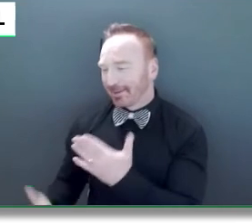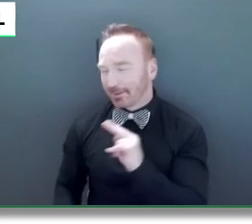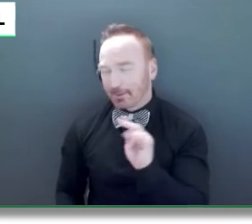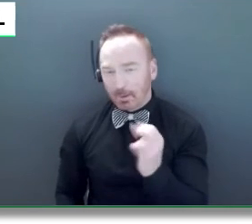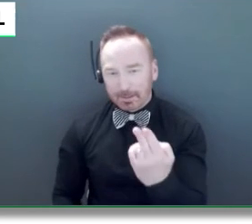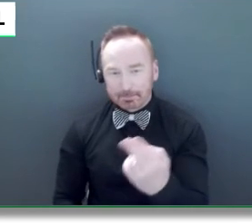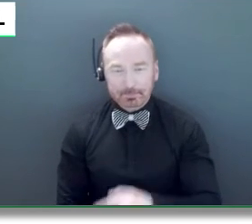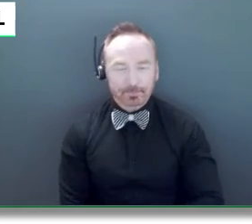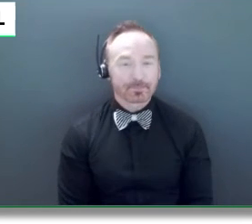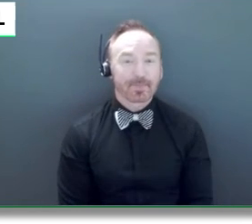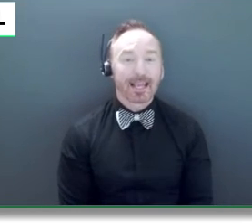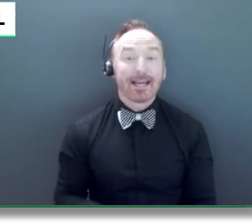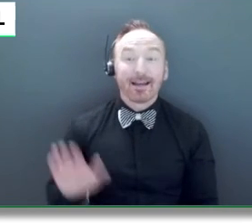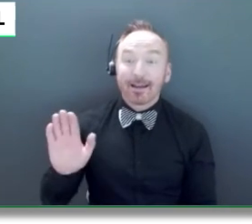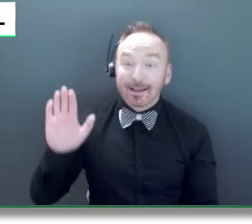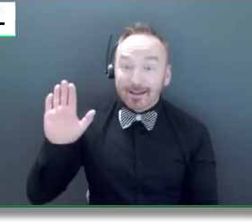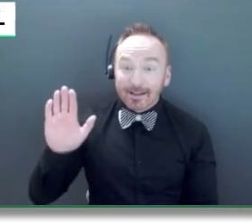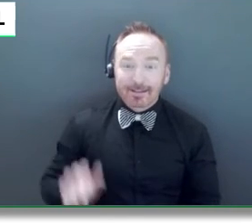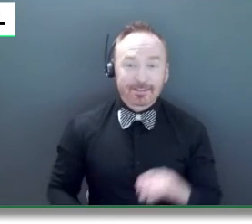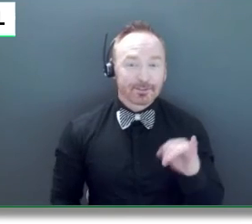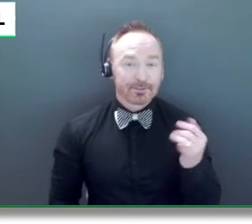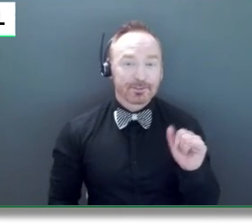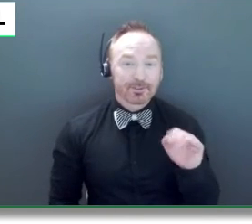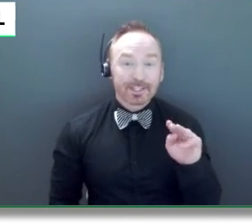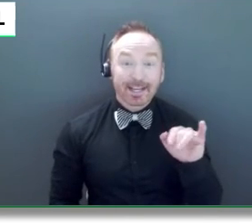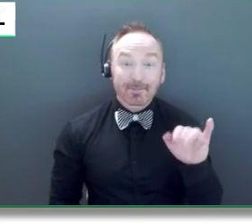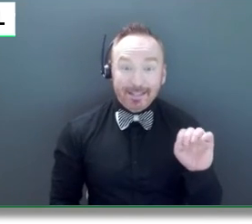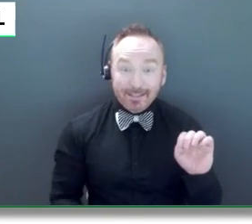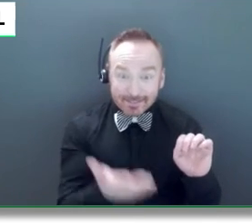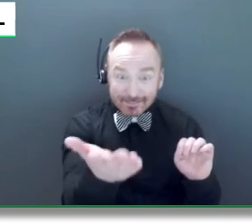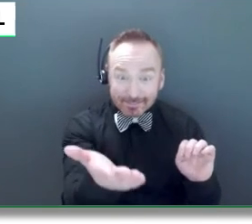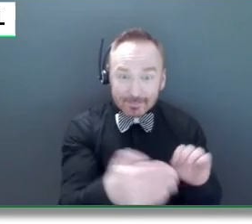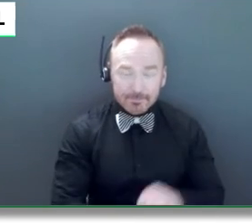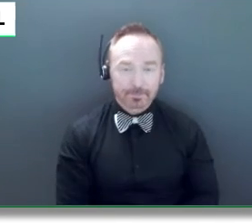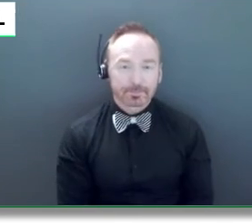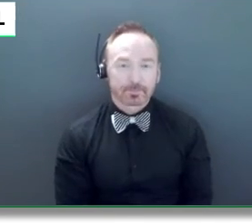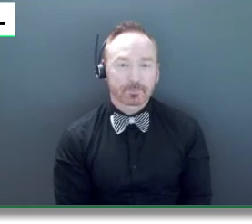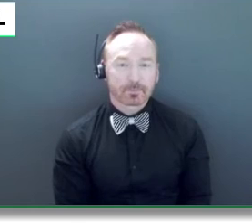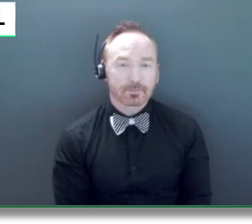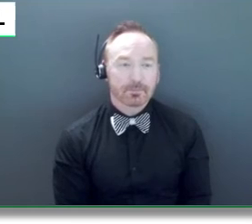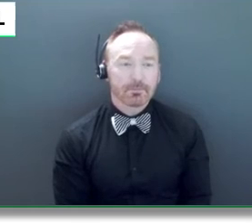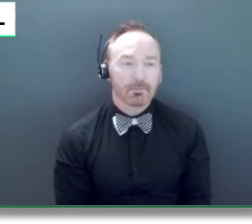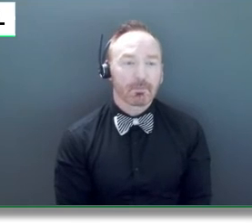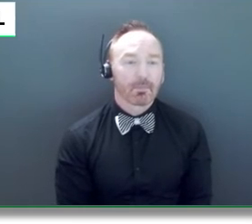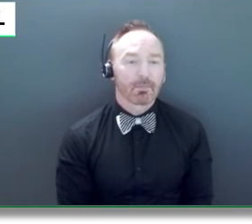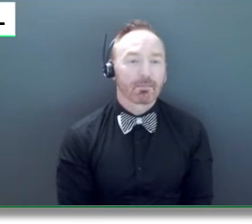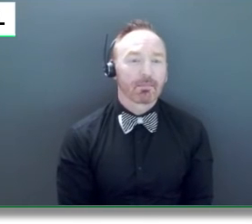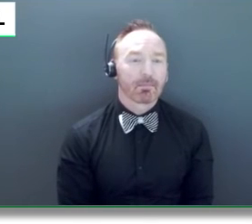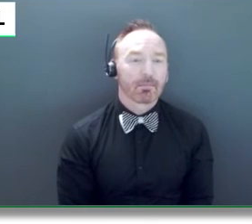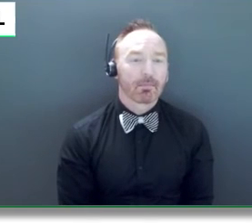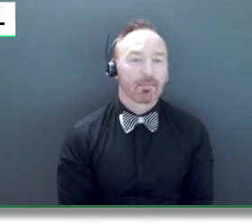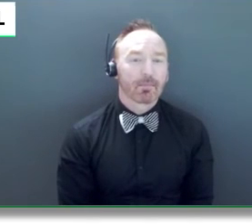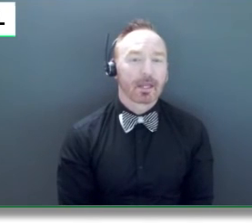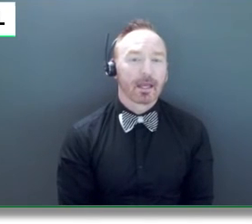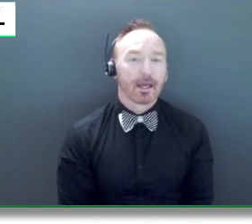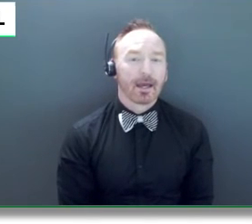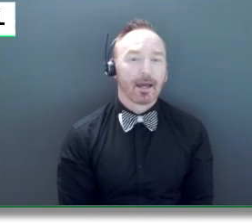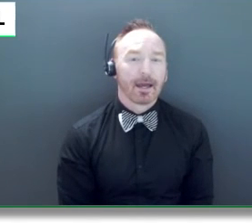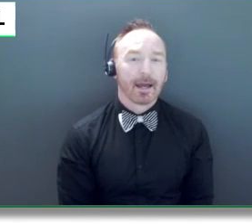Jamie yeah. Um again looking at the interpretation of the order providing an answer in the